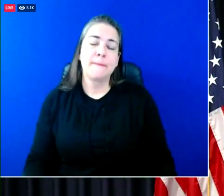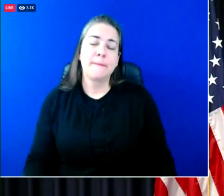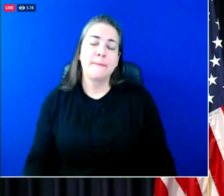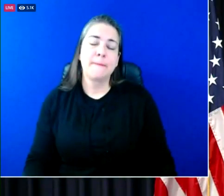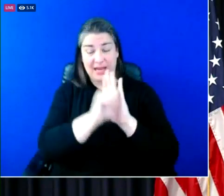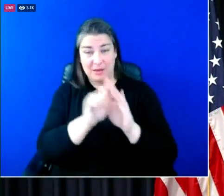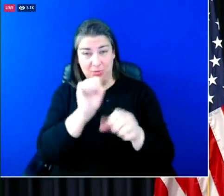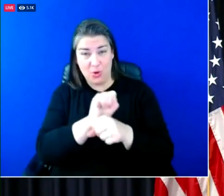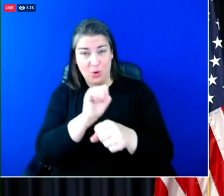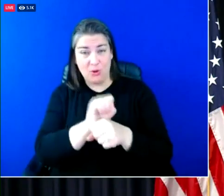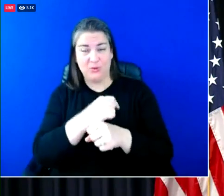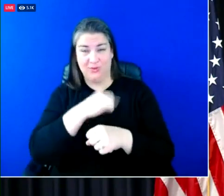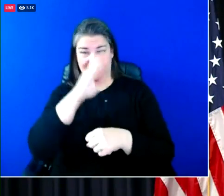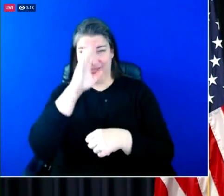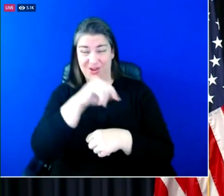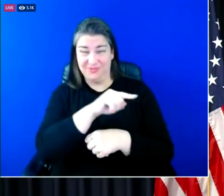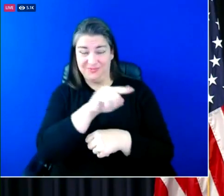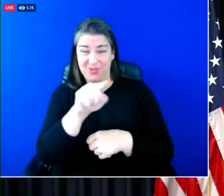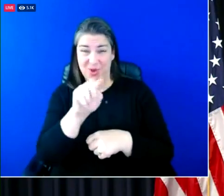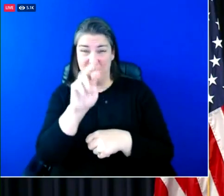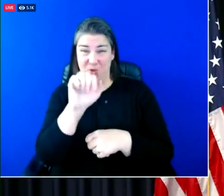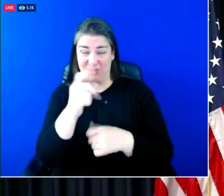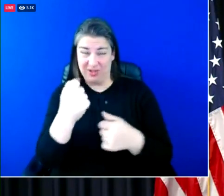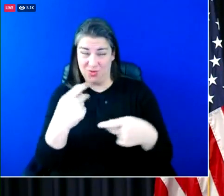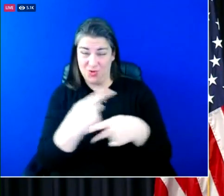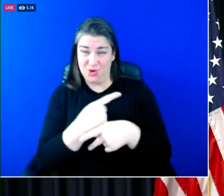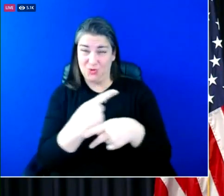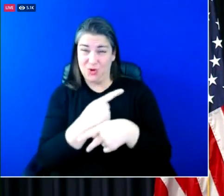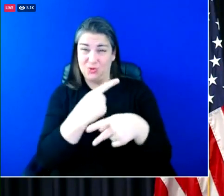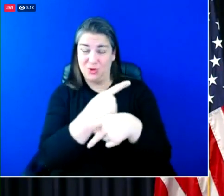conditions air starting to worsen and rush hour today is expected to be